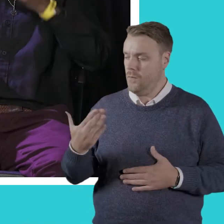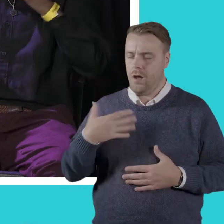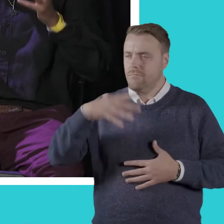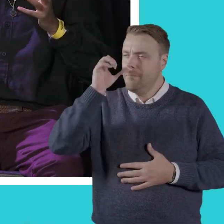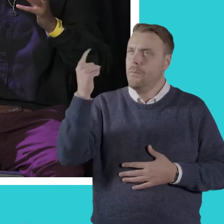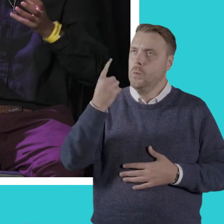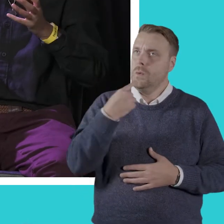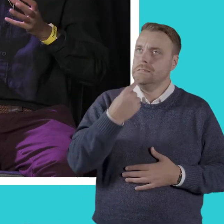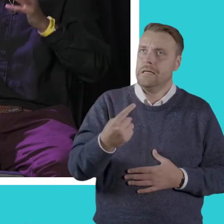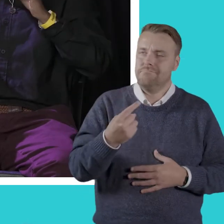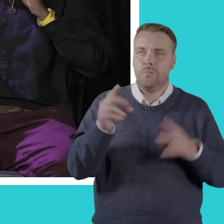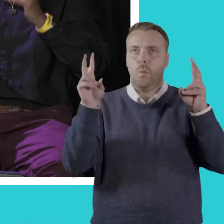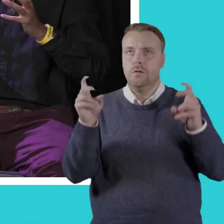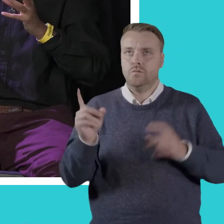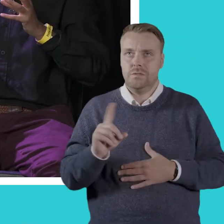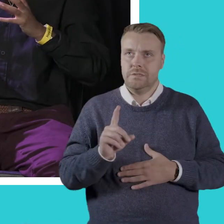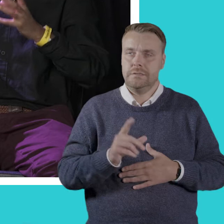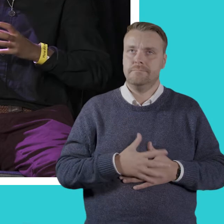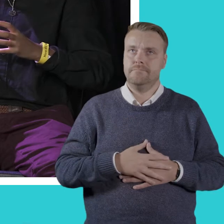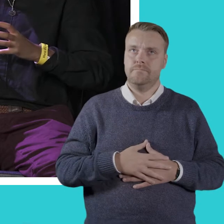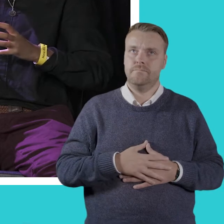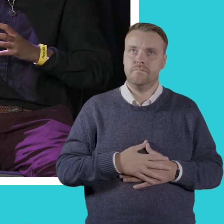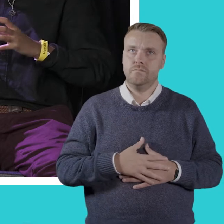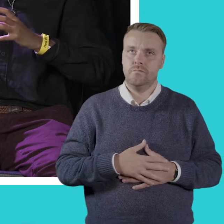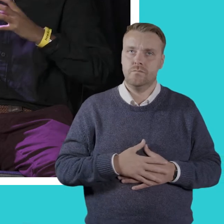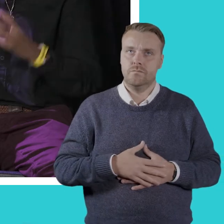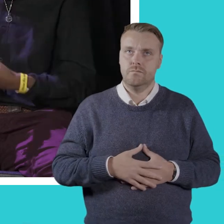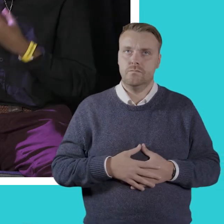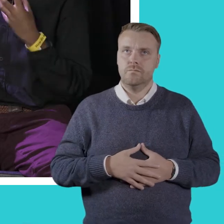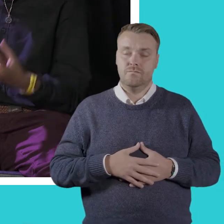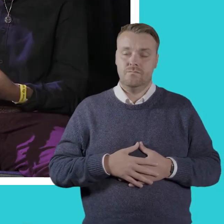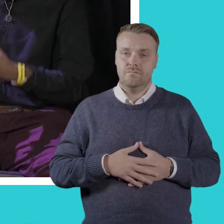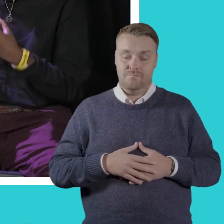something like the quote is this you know conflict is the spirit of the relationship